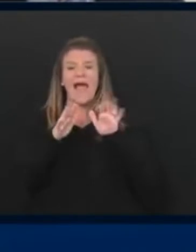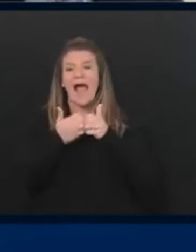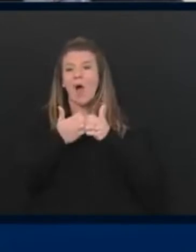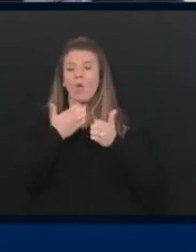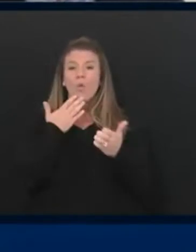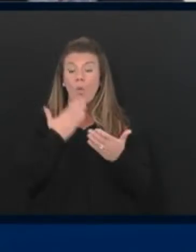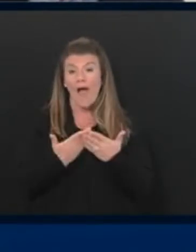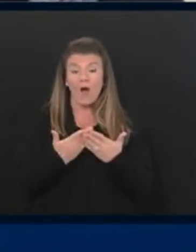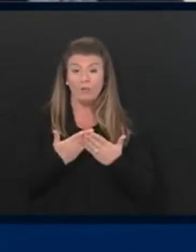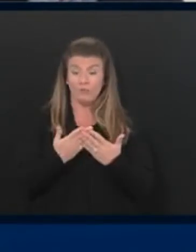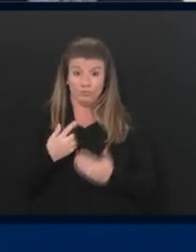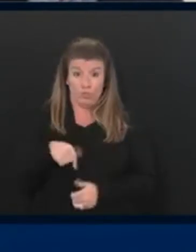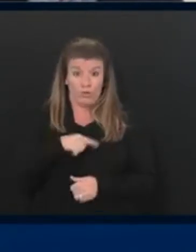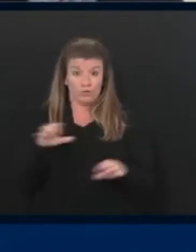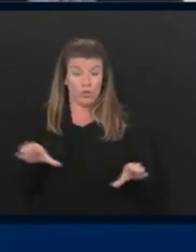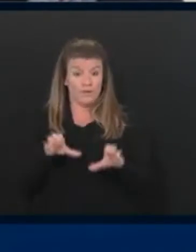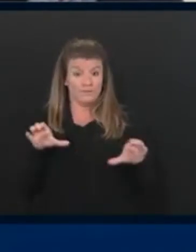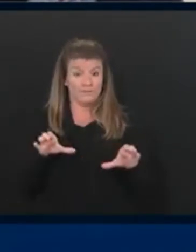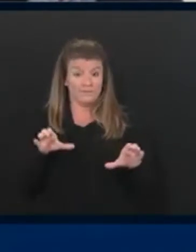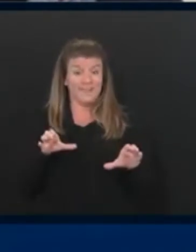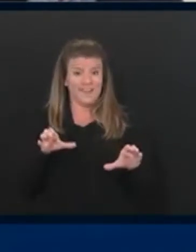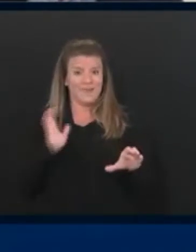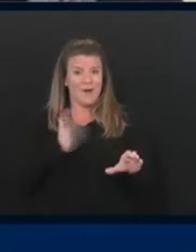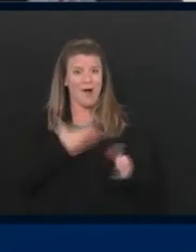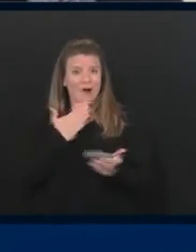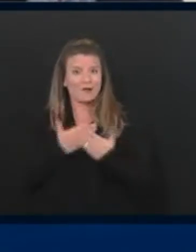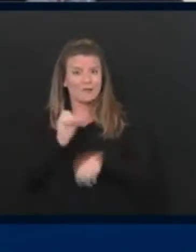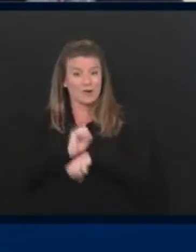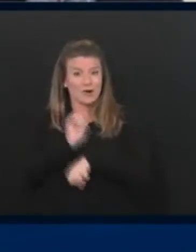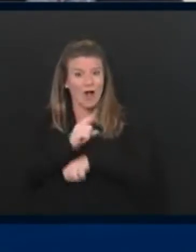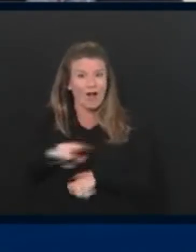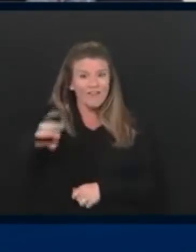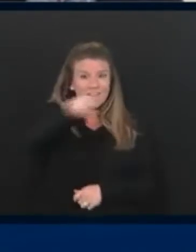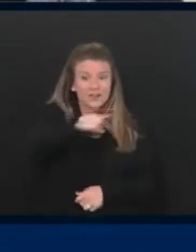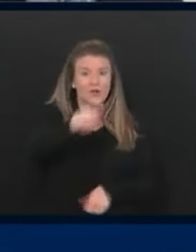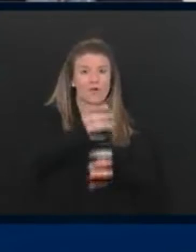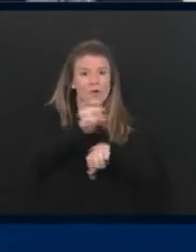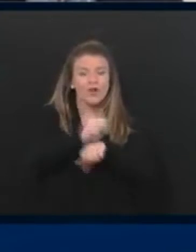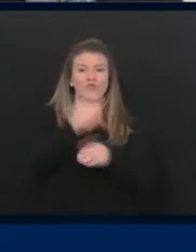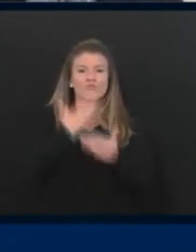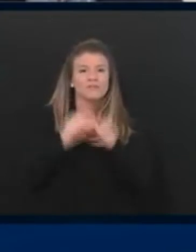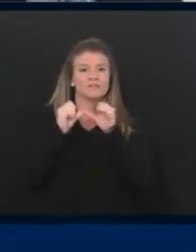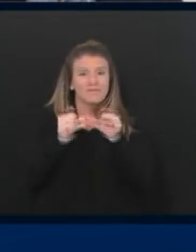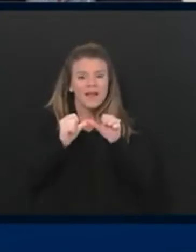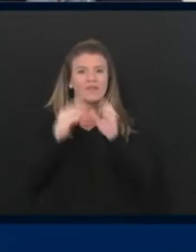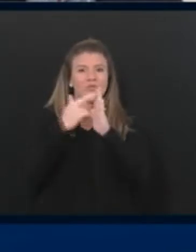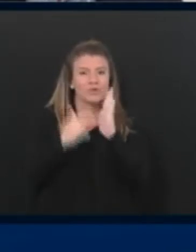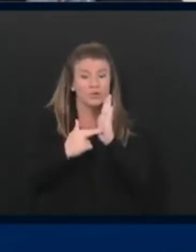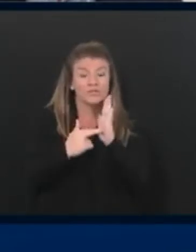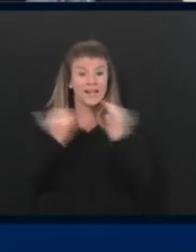SLIDE, PLEASE. THIS SLIDE REALLY DOES DEMONSTRATE HOW WELL WE ARE DOING BECAUSE OF THE GOOD WORK